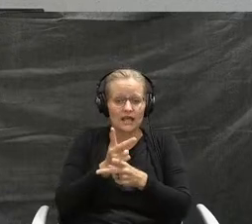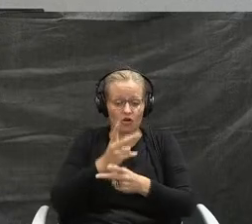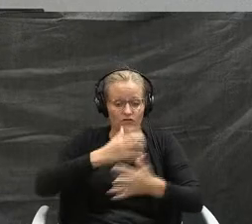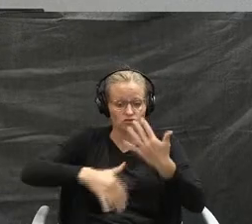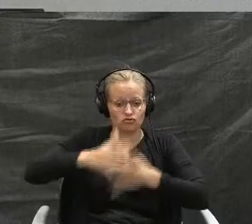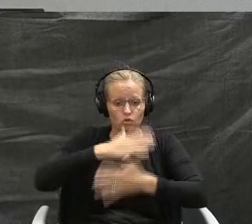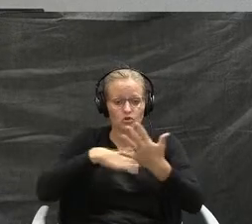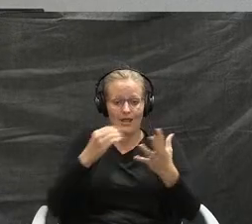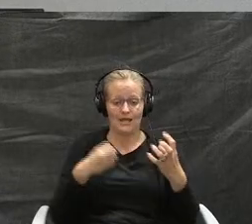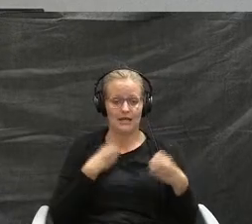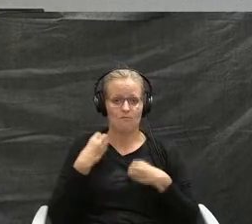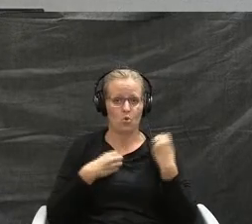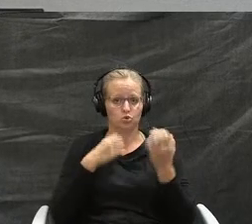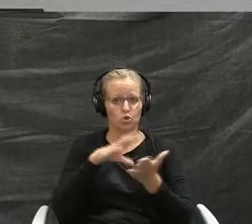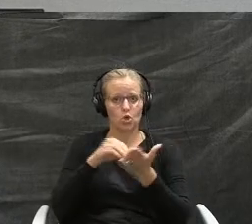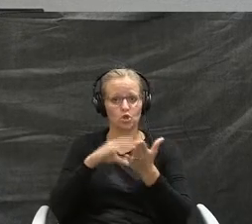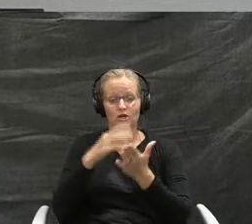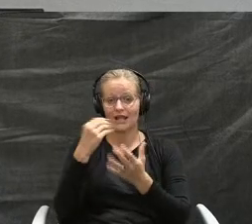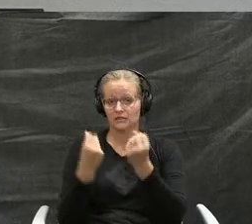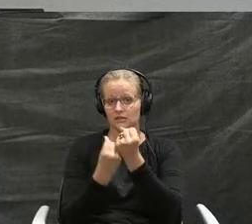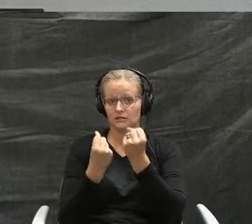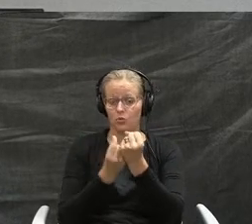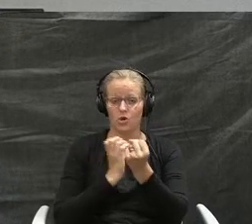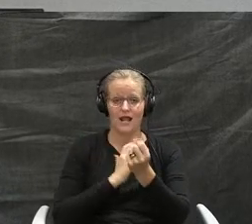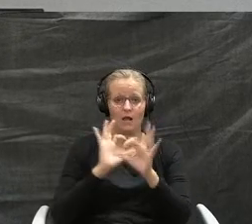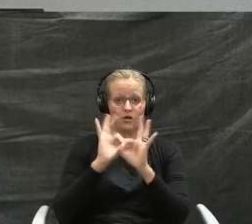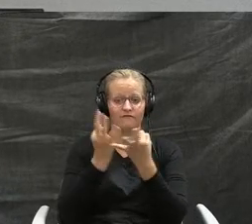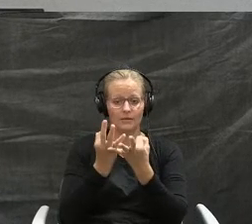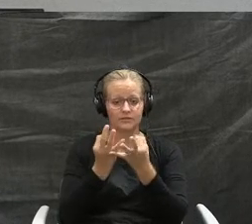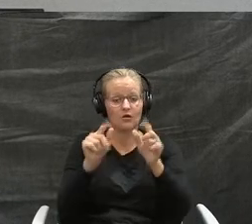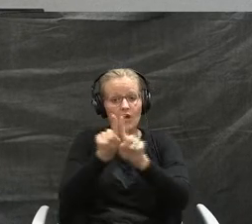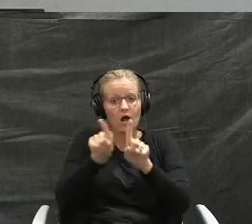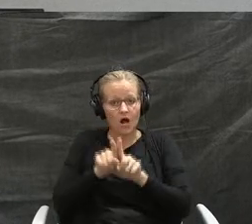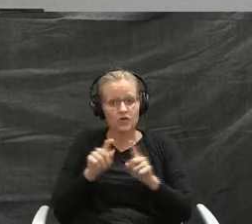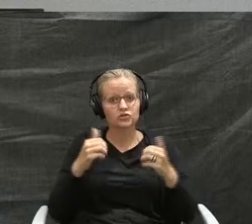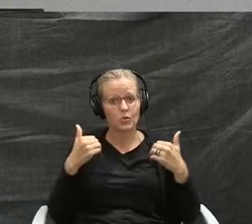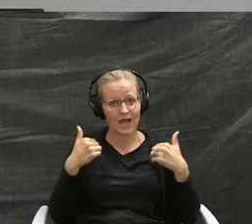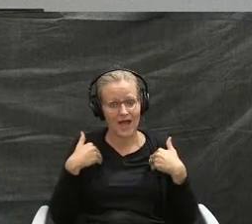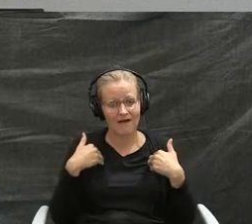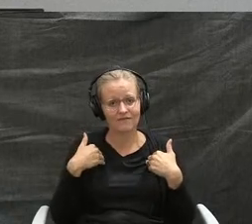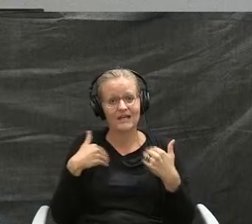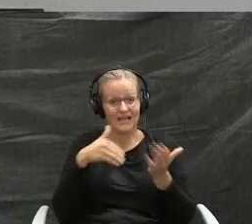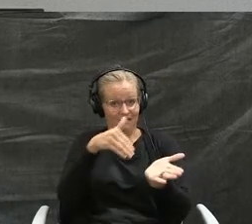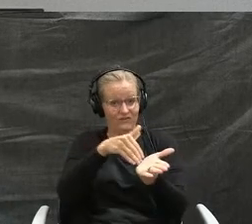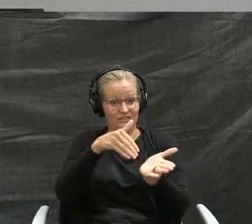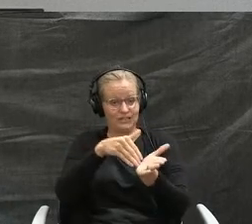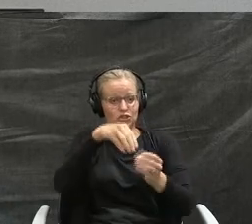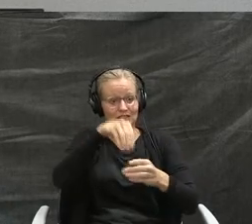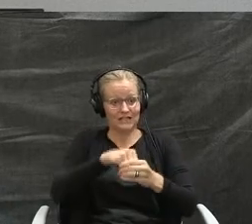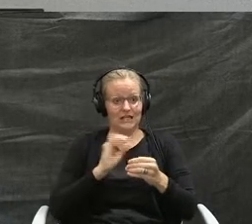We also know that we have physicians in our community of communicated to the board, urging us to open the schools